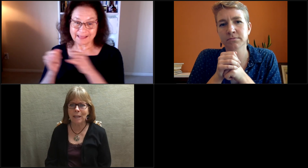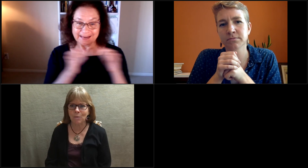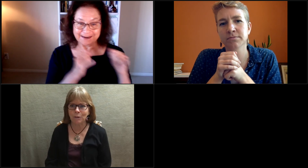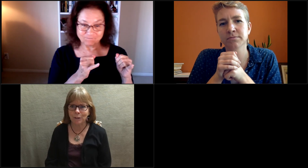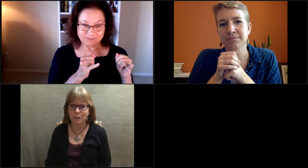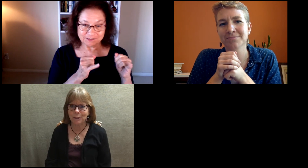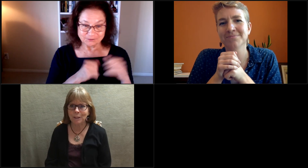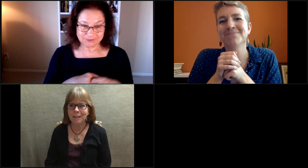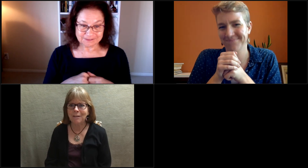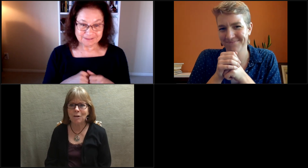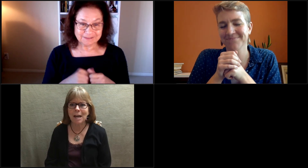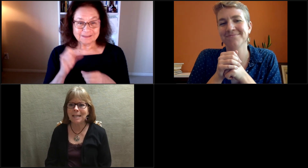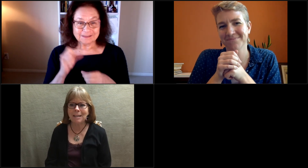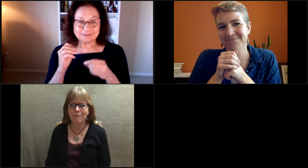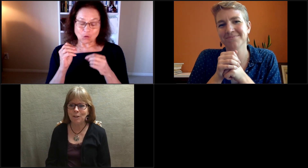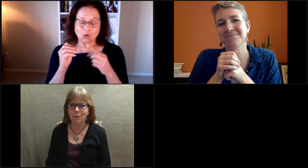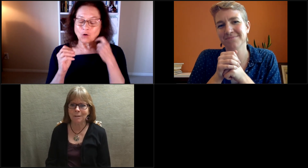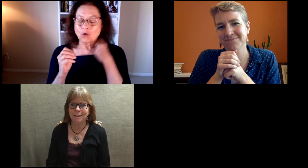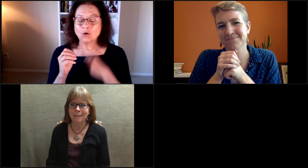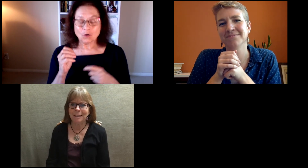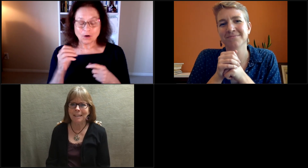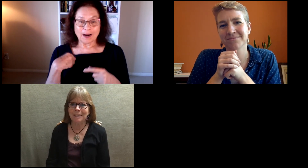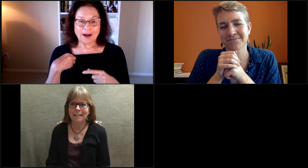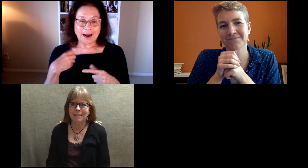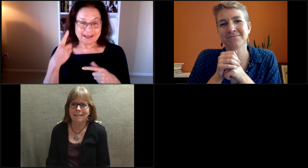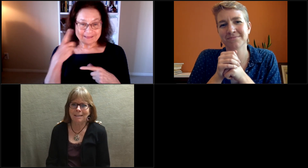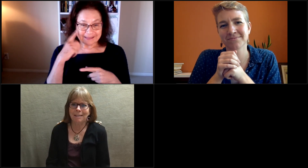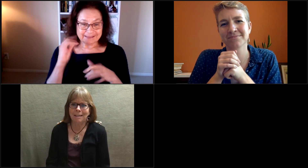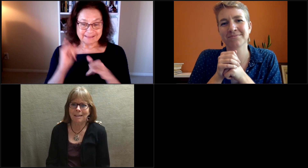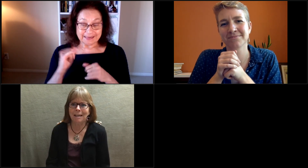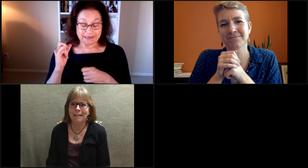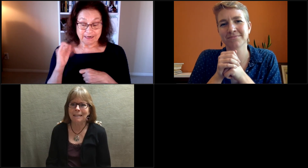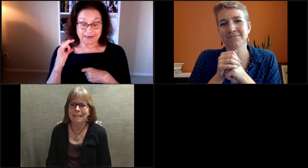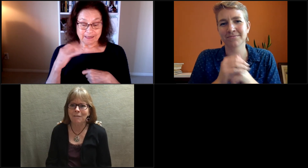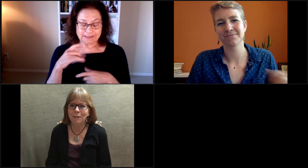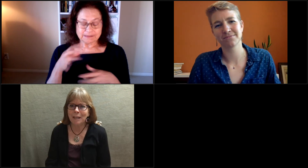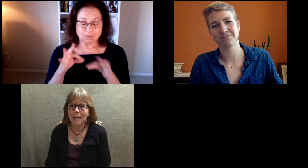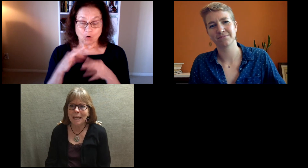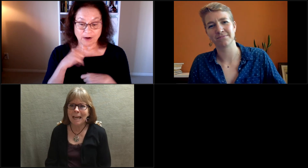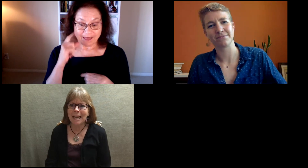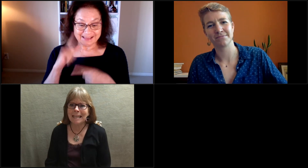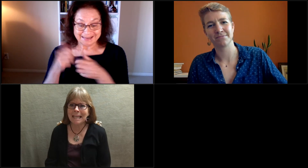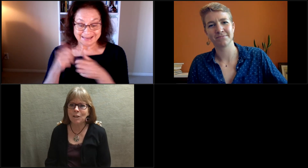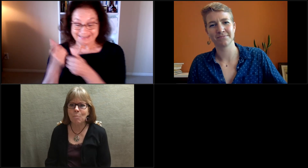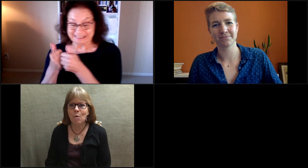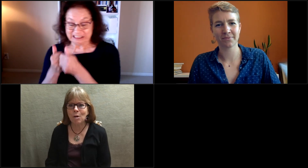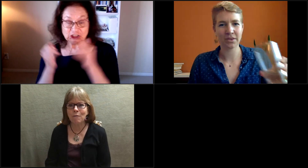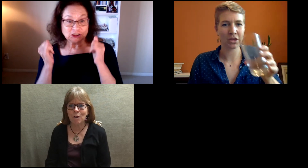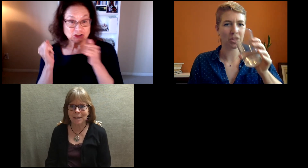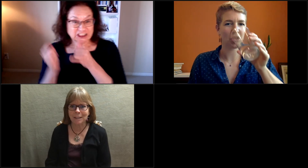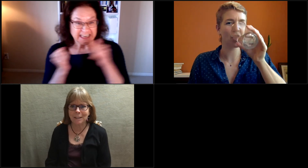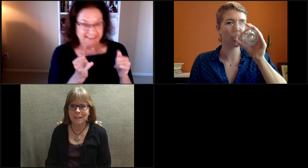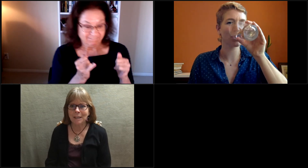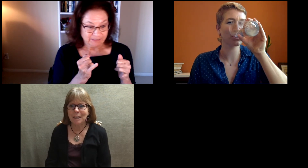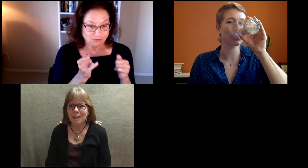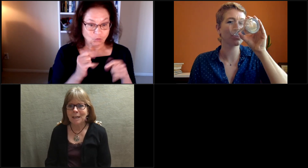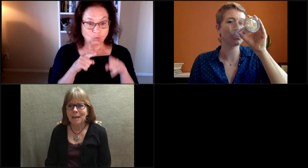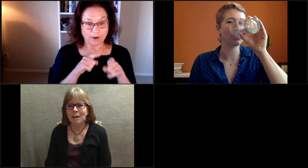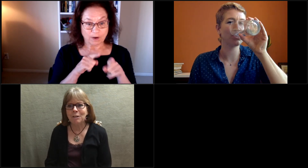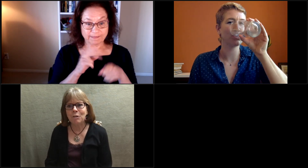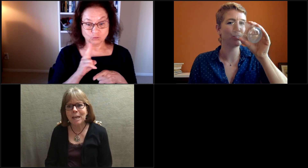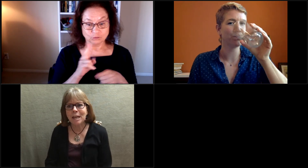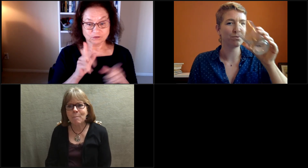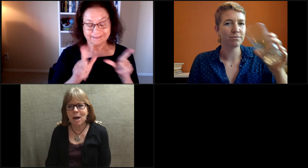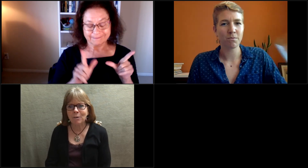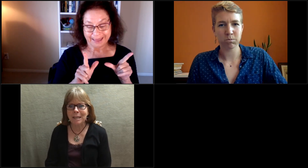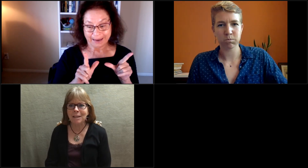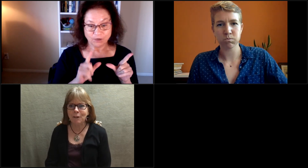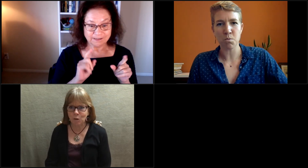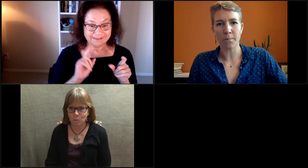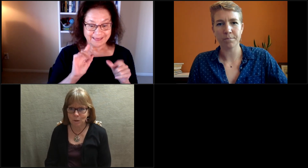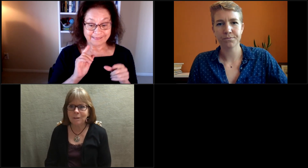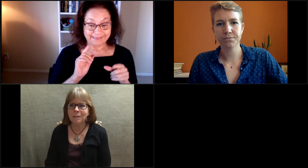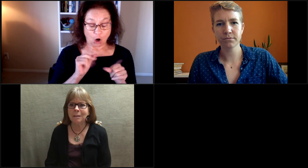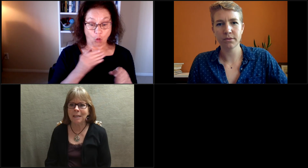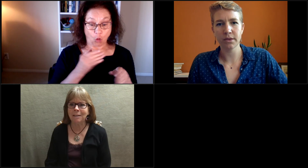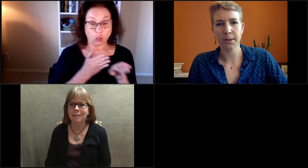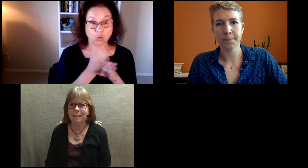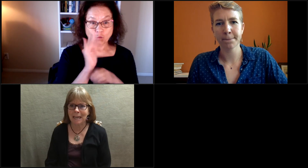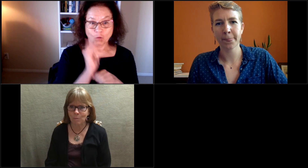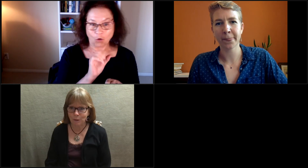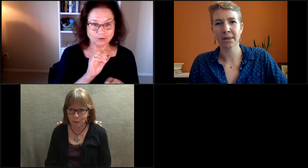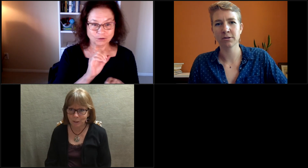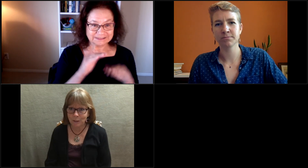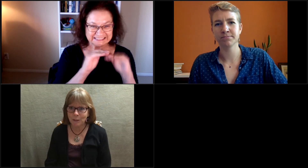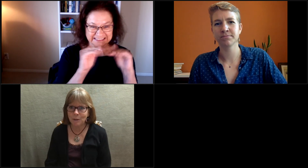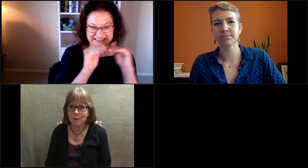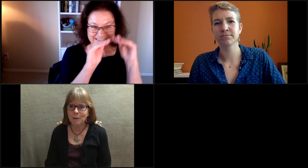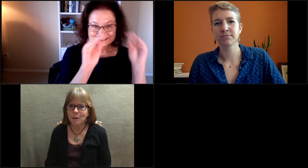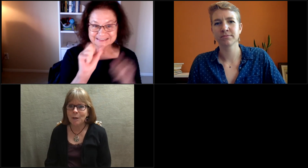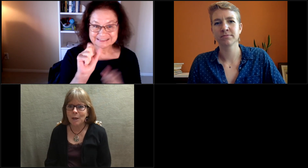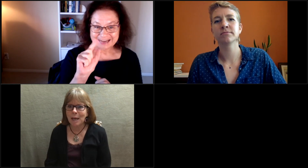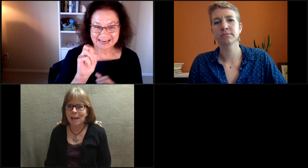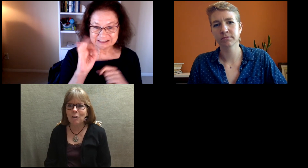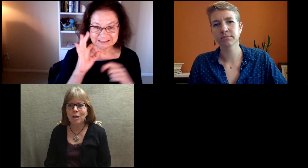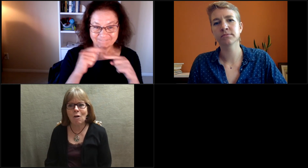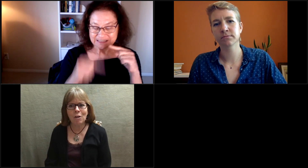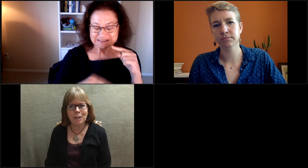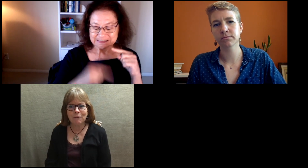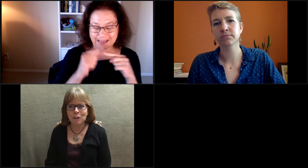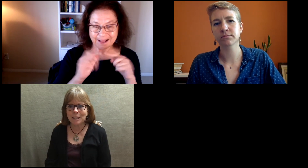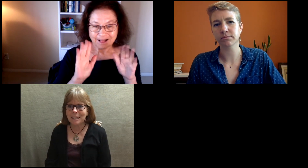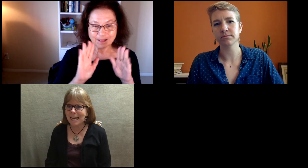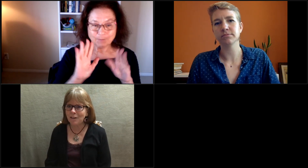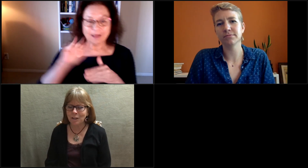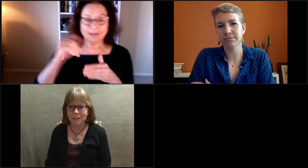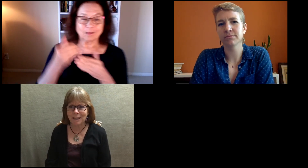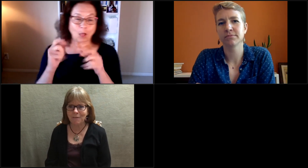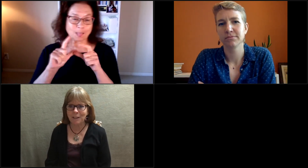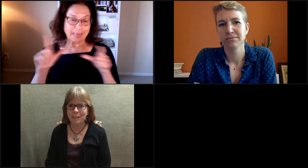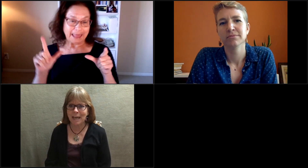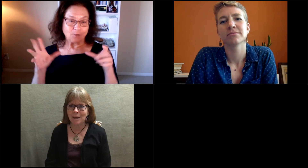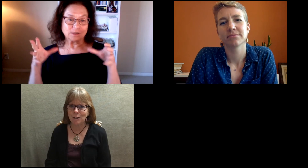They’re not individuals, it’s a collective, and I think it’s important for us to think about the individual and the languages and look at all the different stages of this cycle.